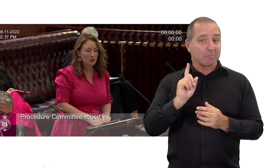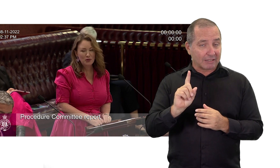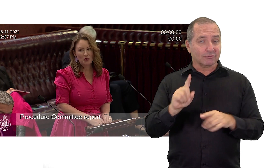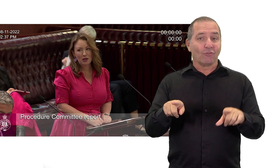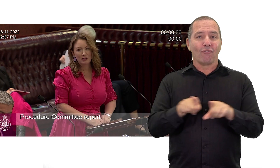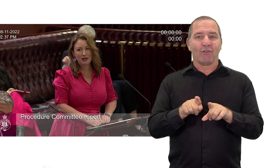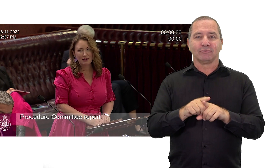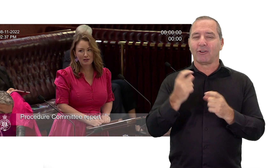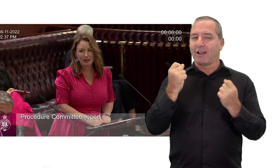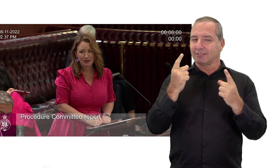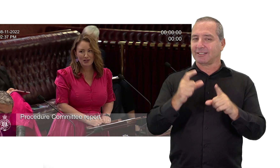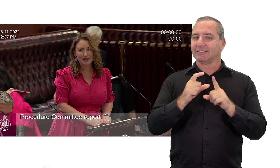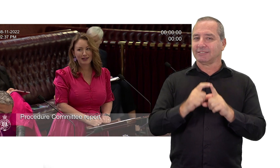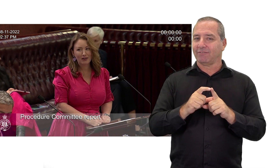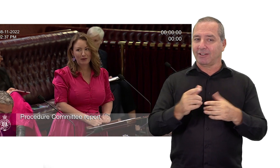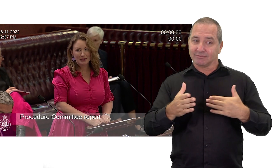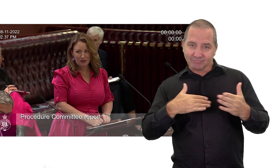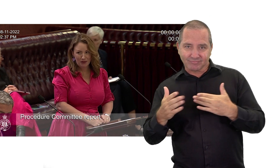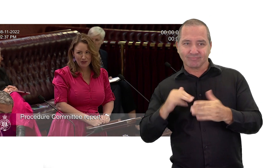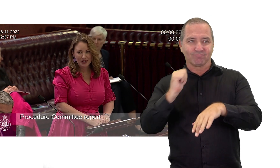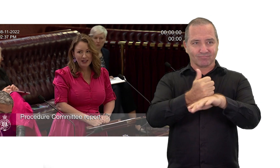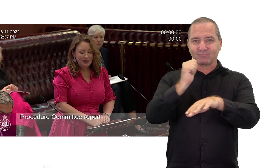but also would understand it to be logistically incredibly difficult.